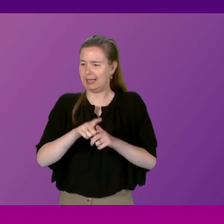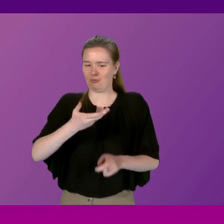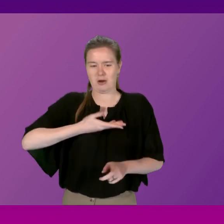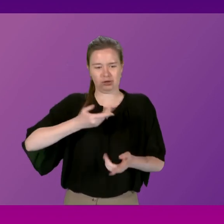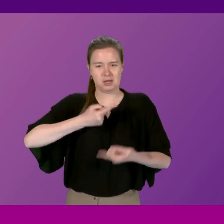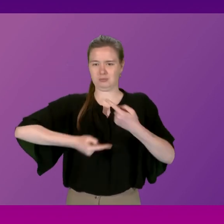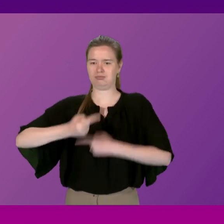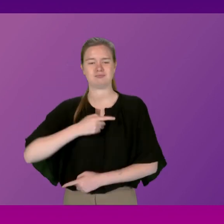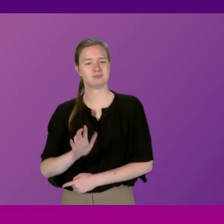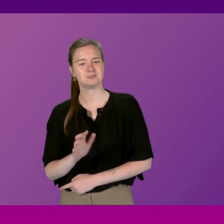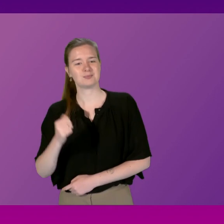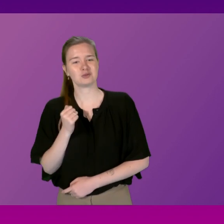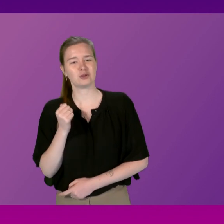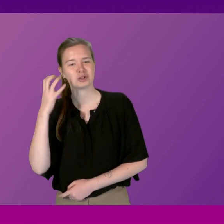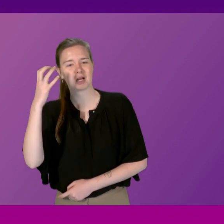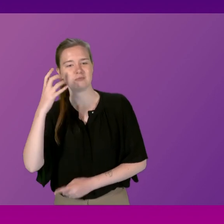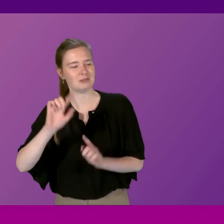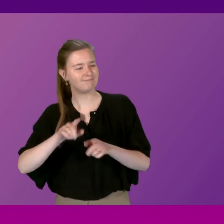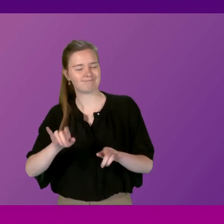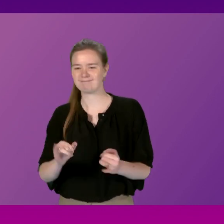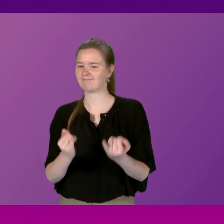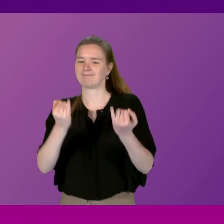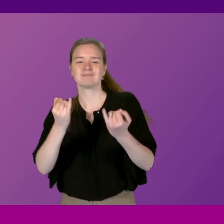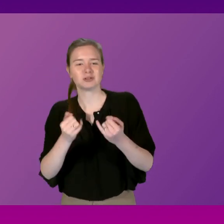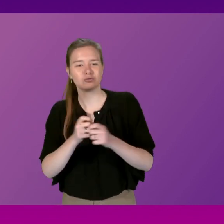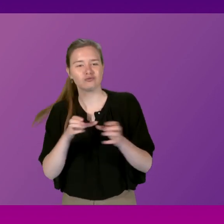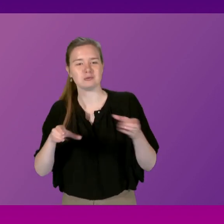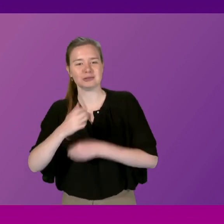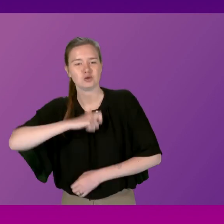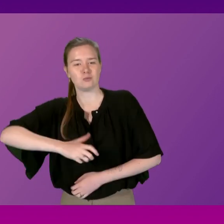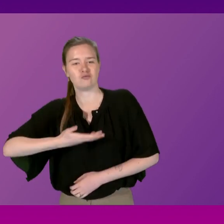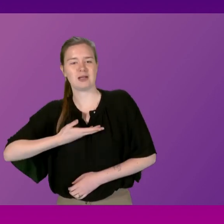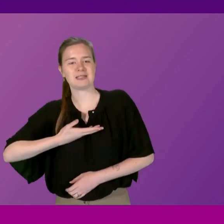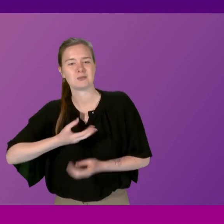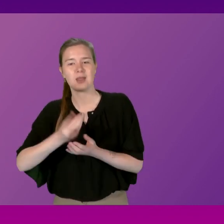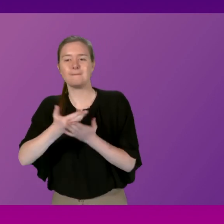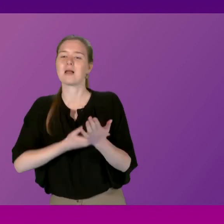The Scottish Government strongly opposed proposals to replace the Human Rights Act 1998 with a bill of rights.